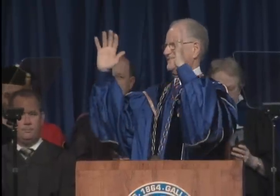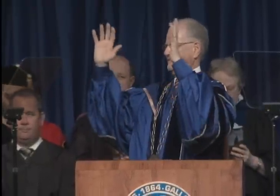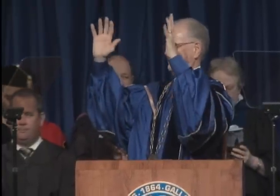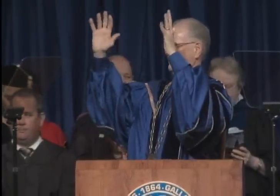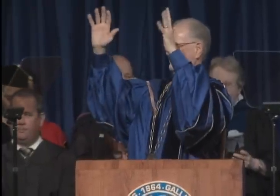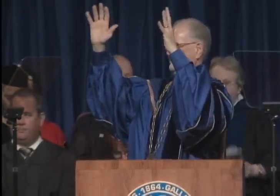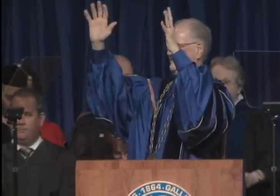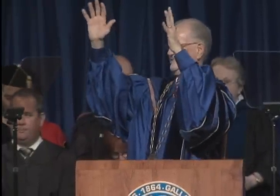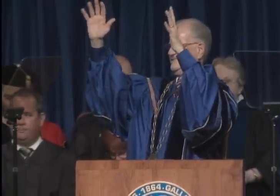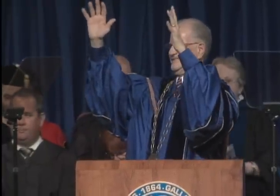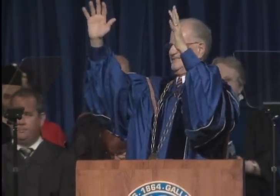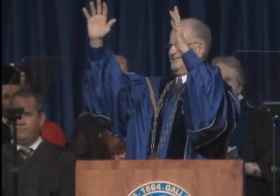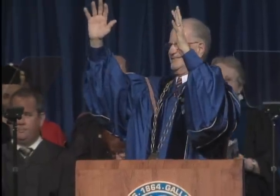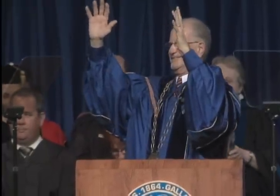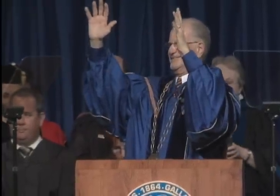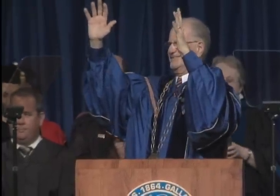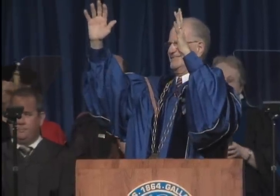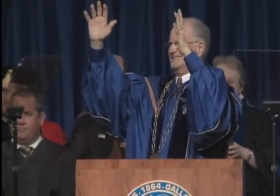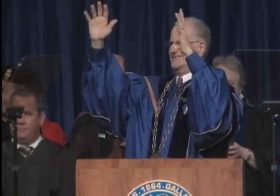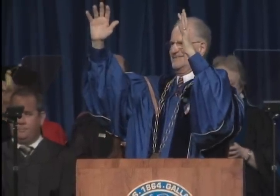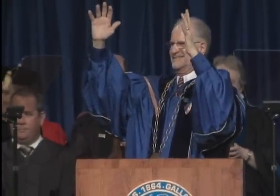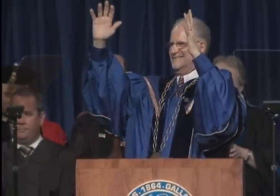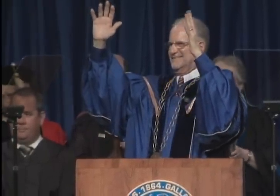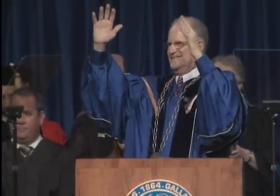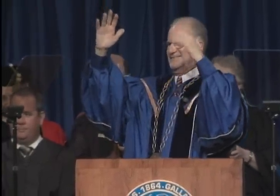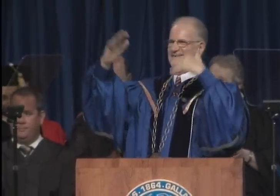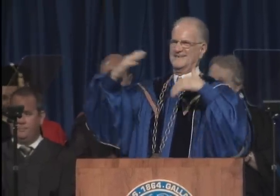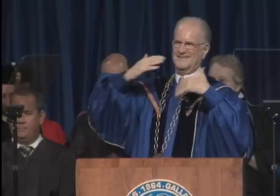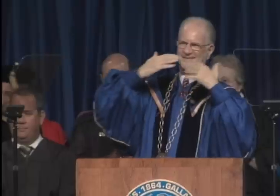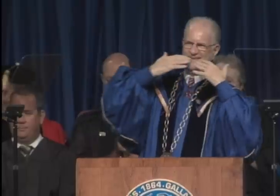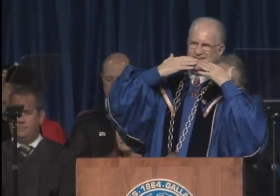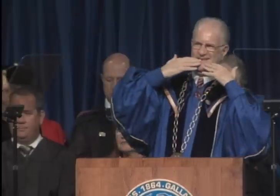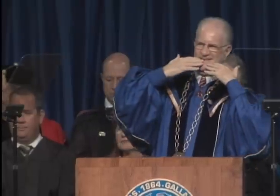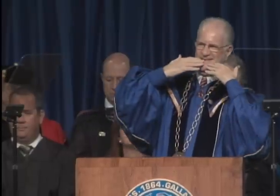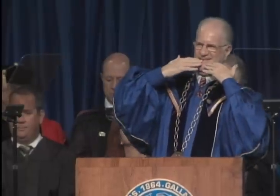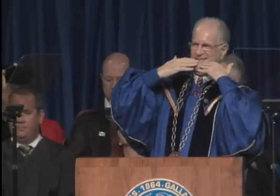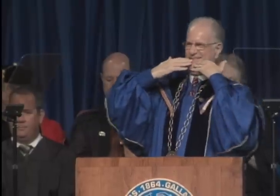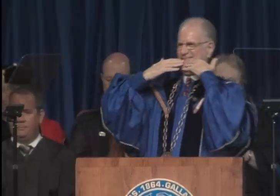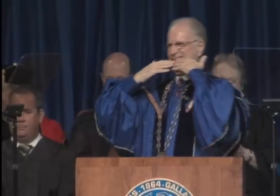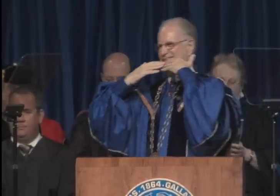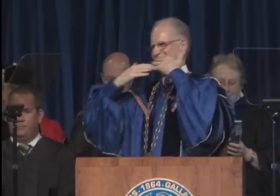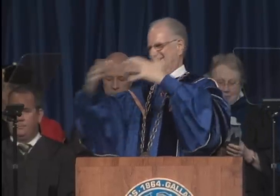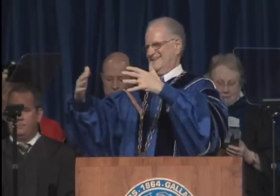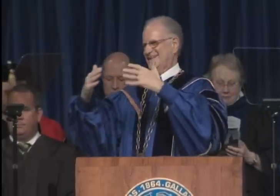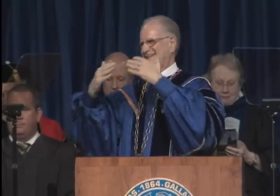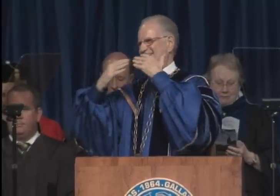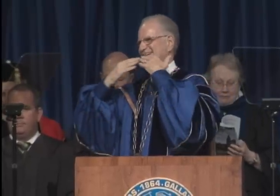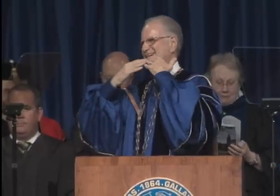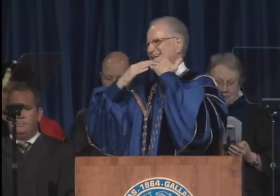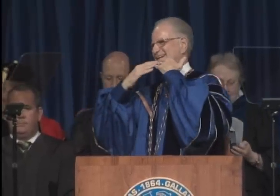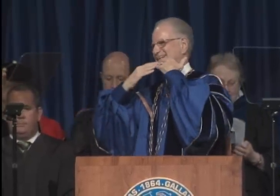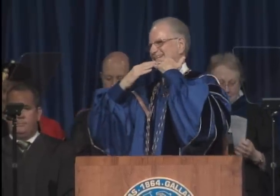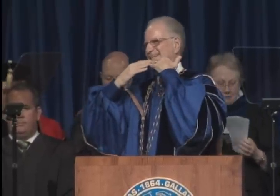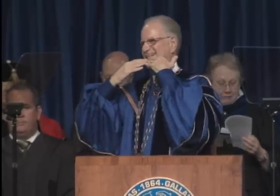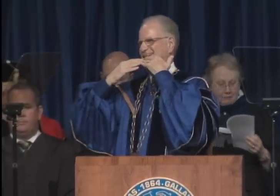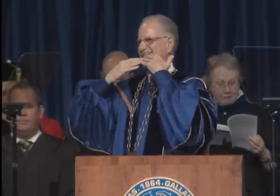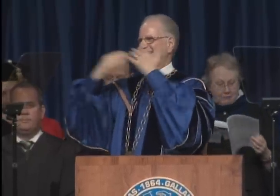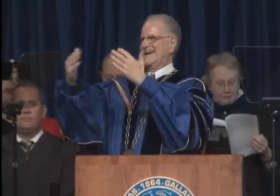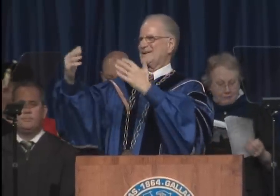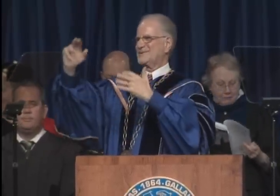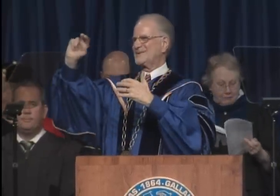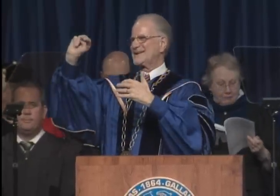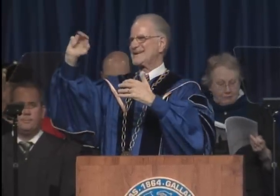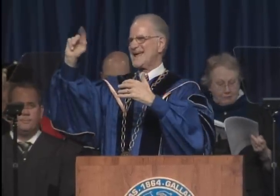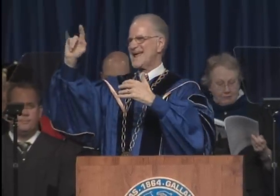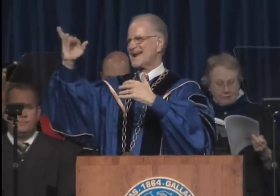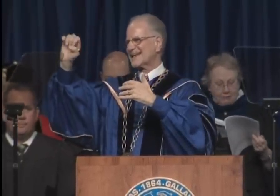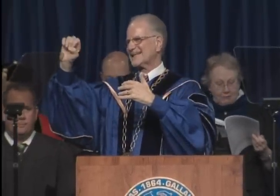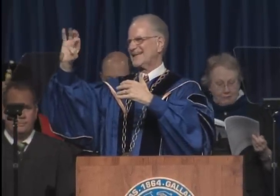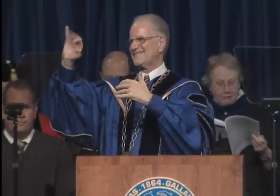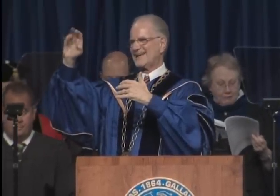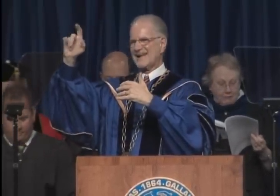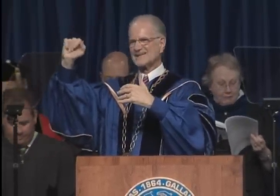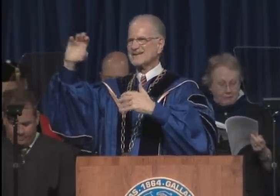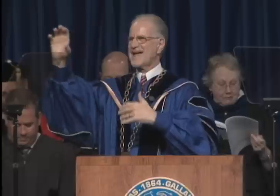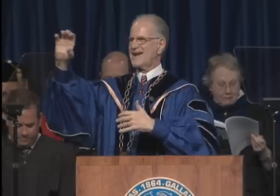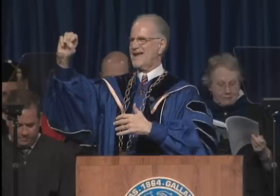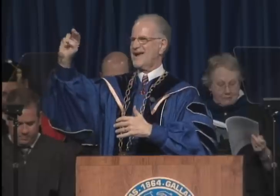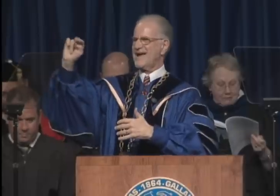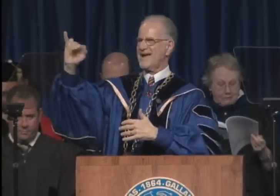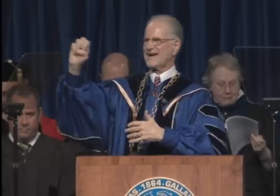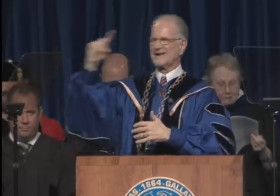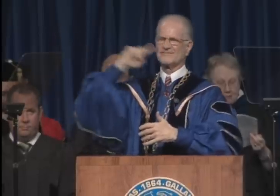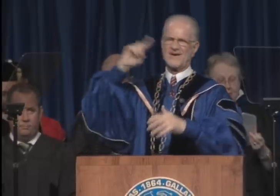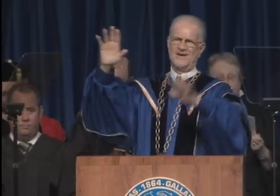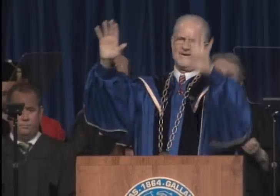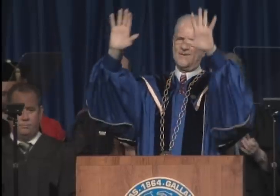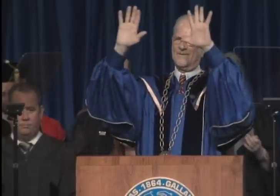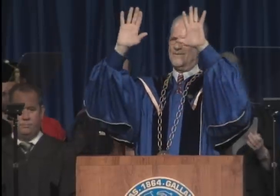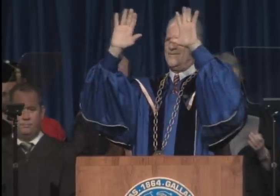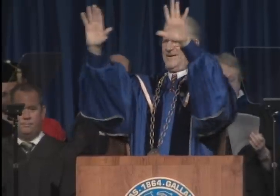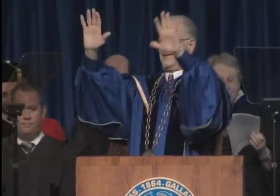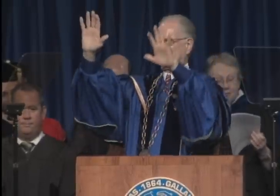Natalie, Felicia and Concetta,